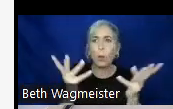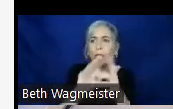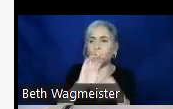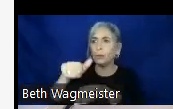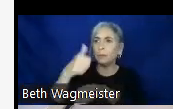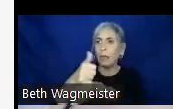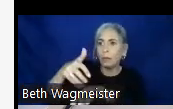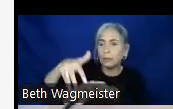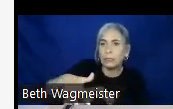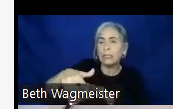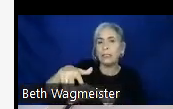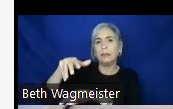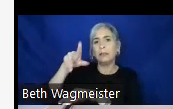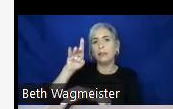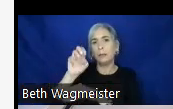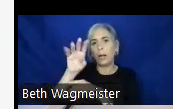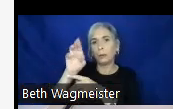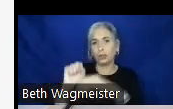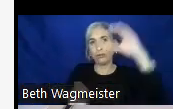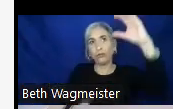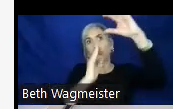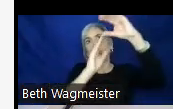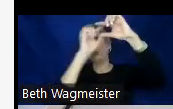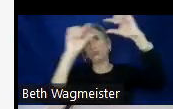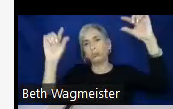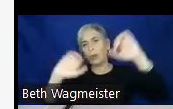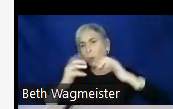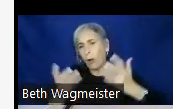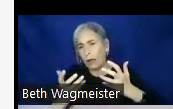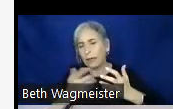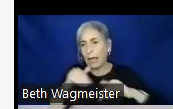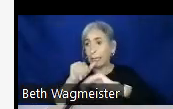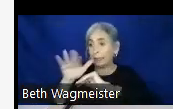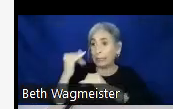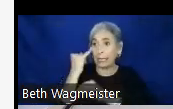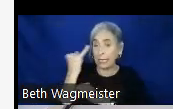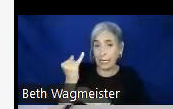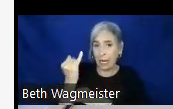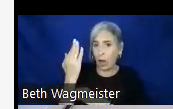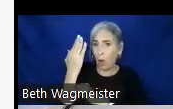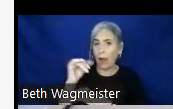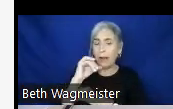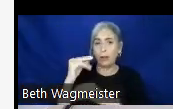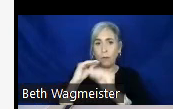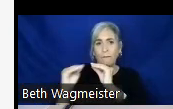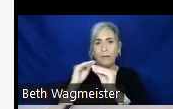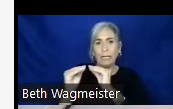browsers or change browsers. I submitted this idea of why don't you fix some accessibility problems